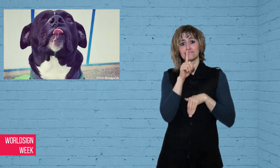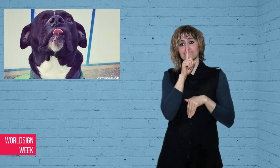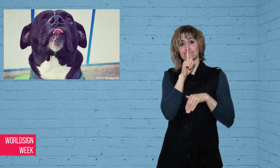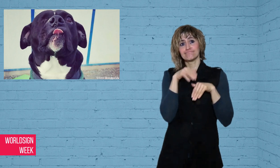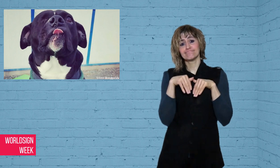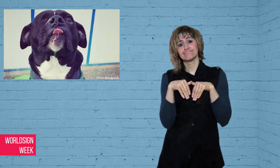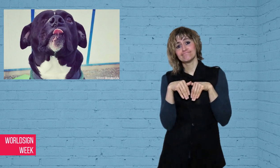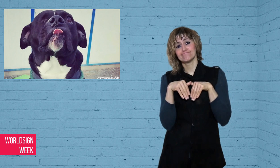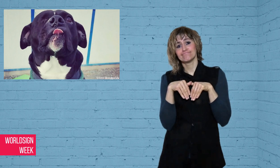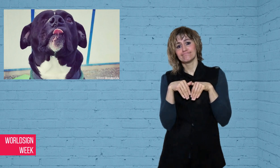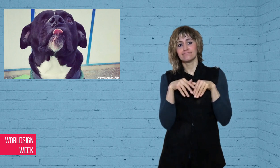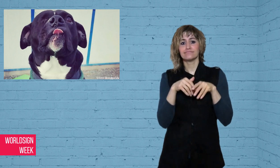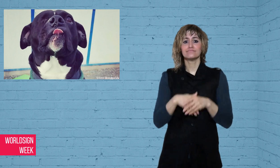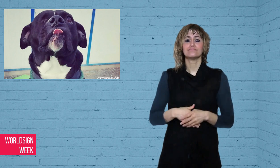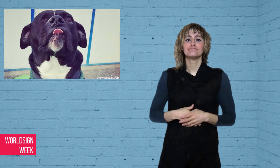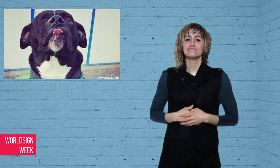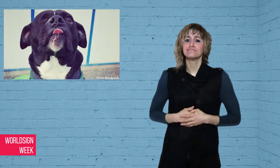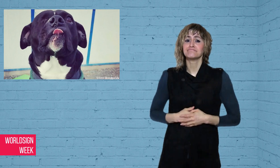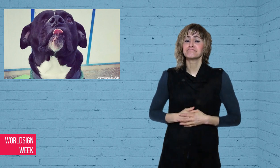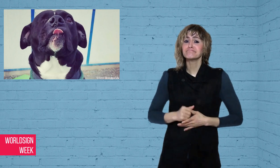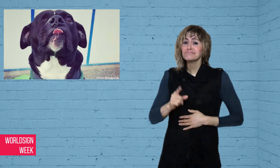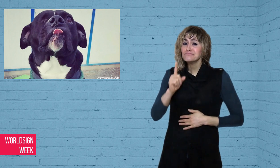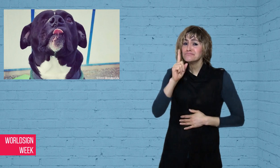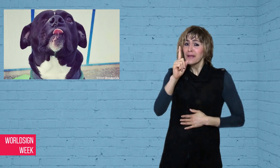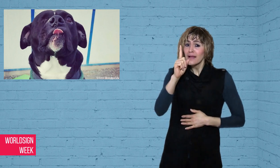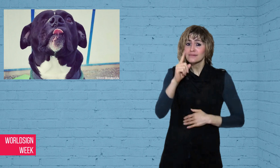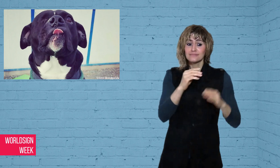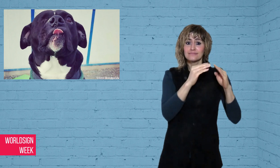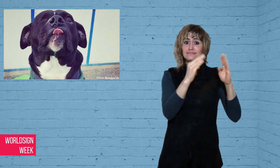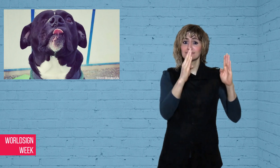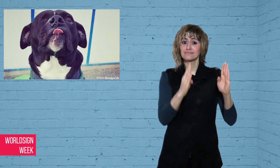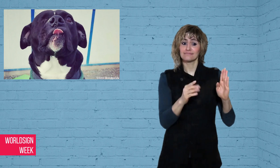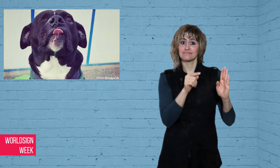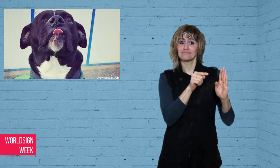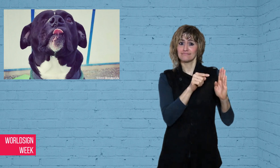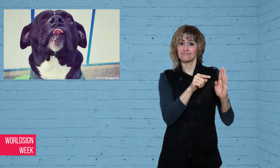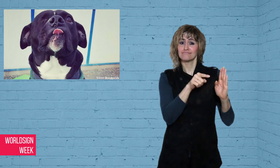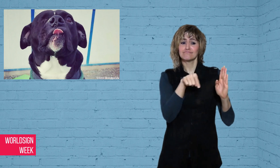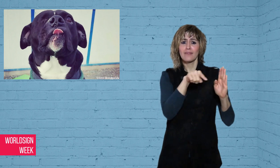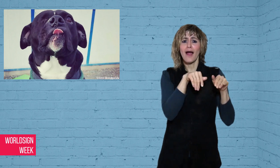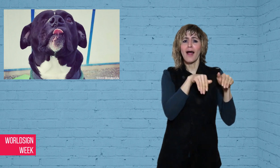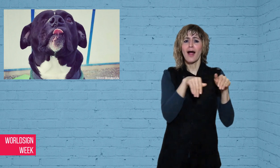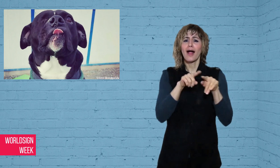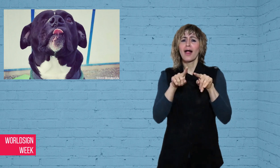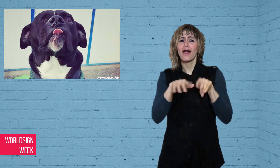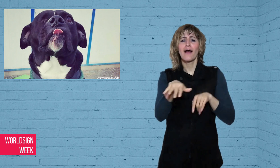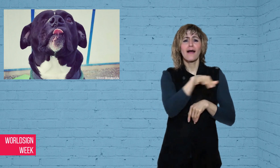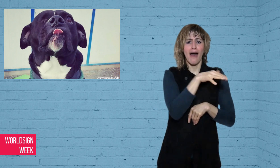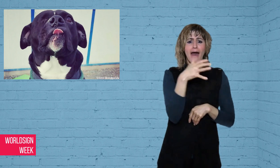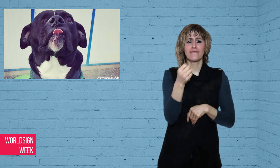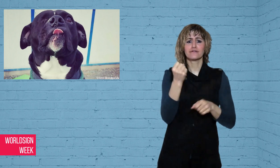not very active.